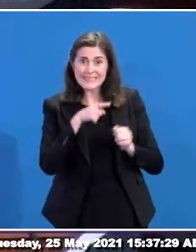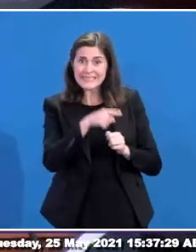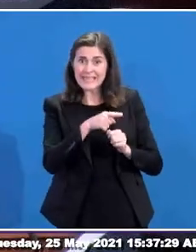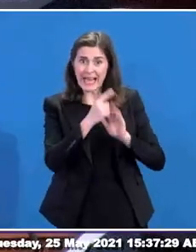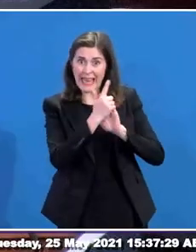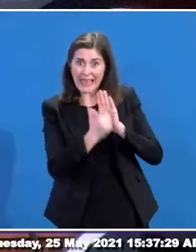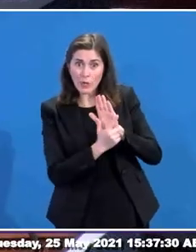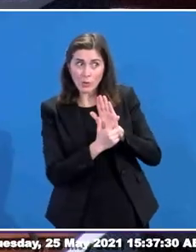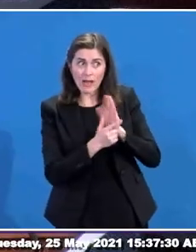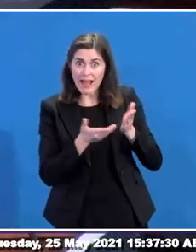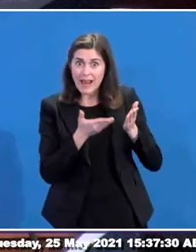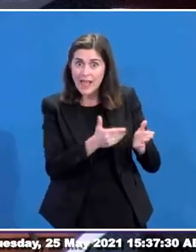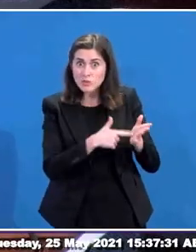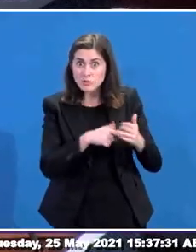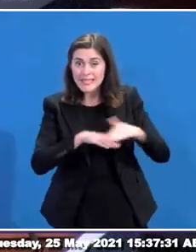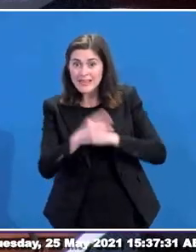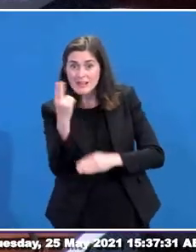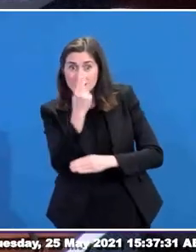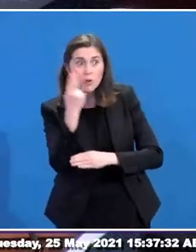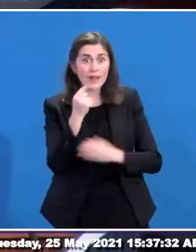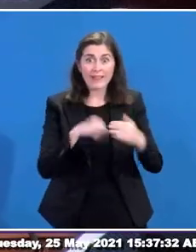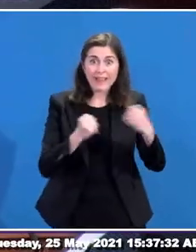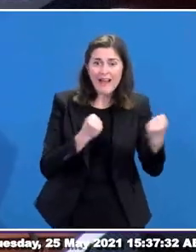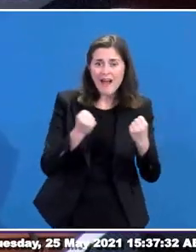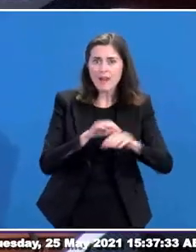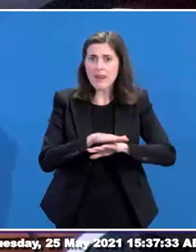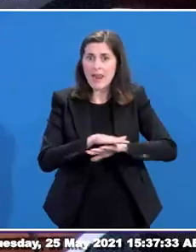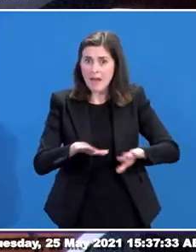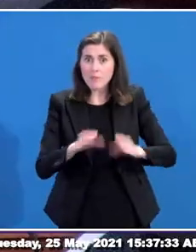for any purpose by the staff at the house using the staff van.